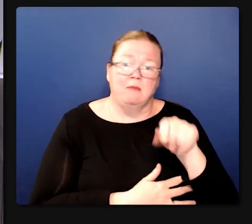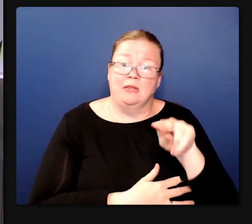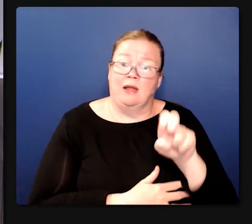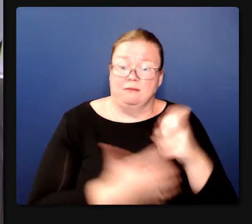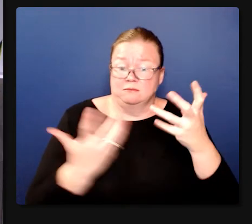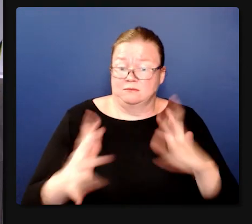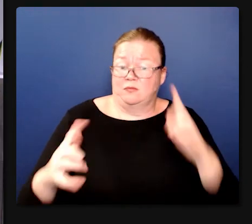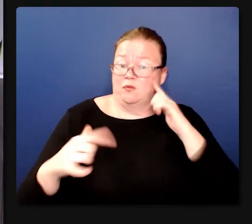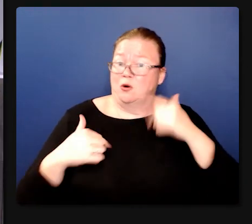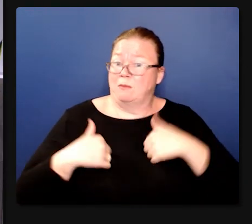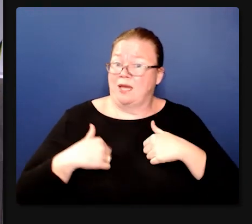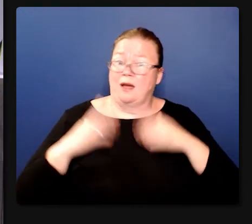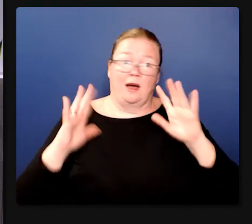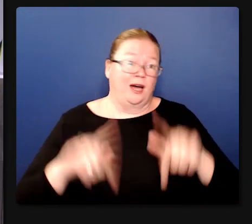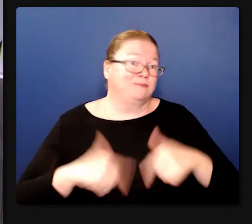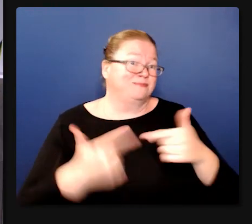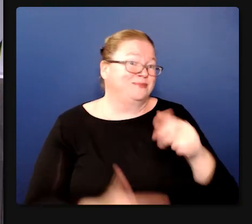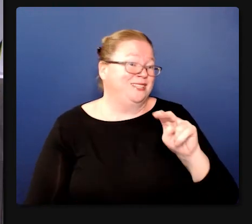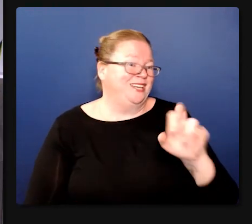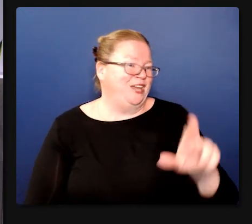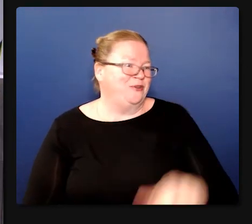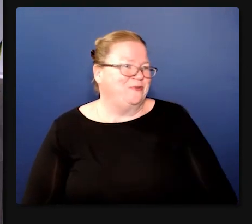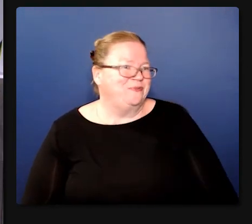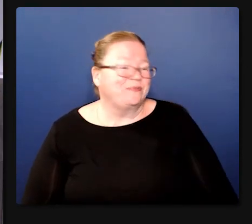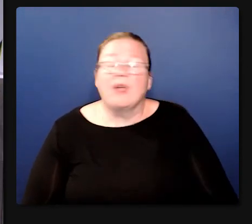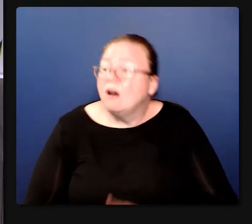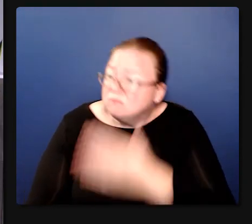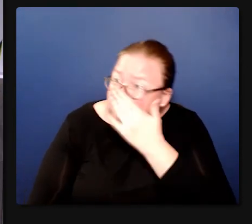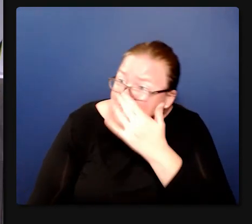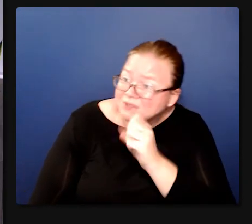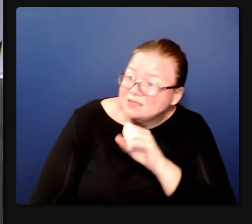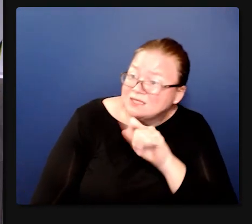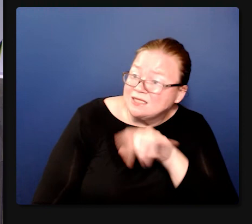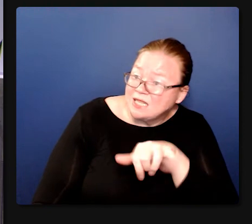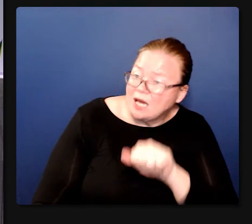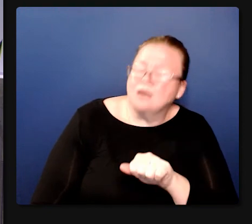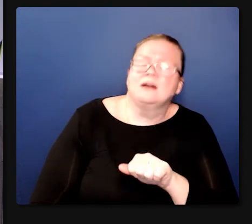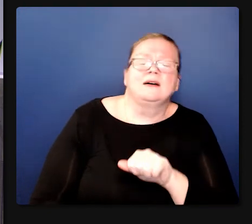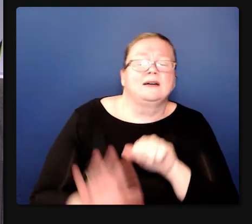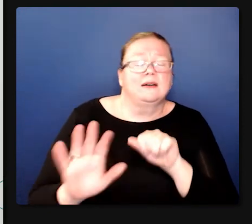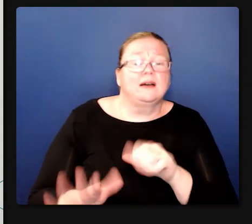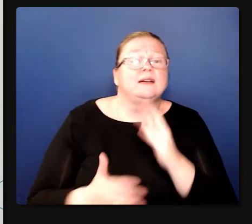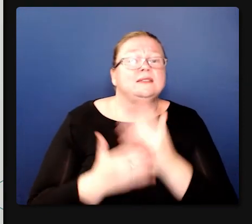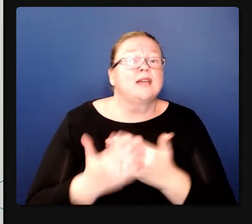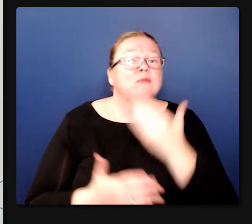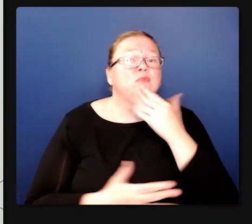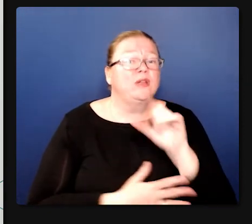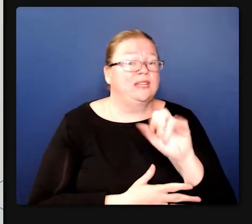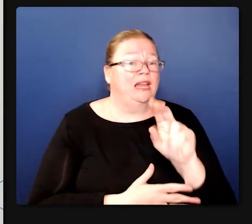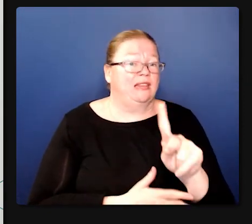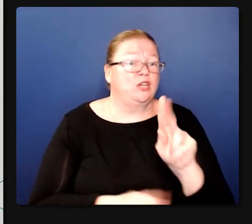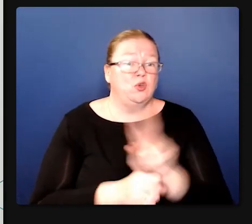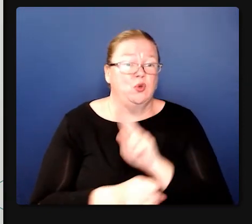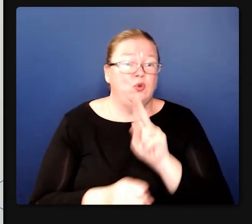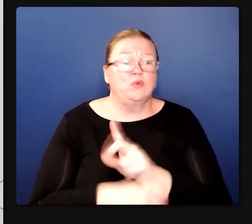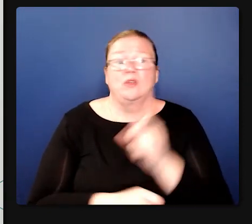That's it for me. Take it away, Nir. Thank you, Satya. Here are some useful links you can use for further reading.